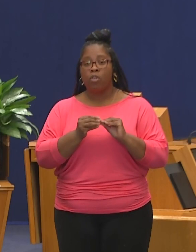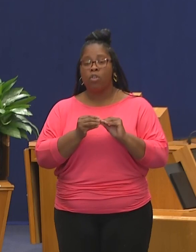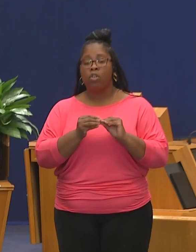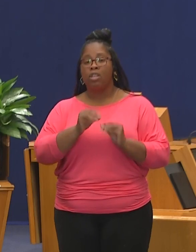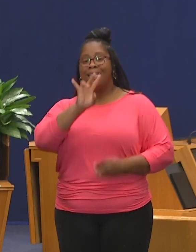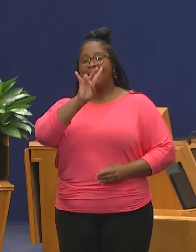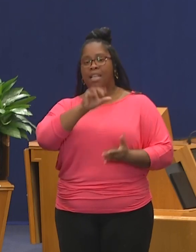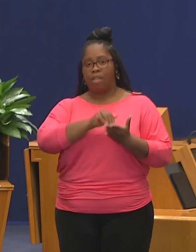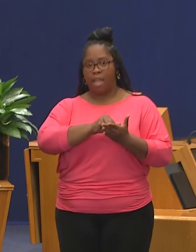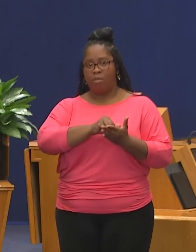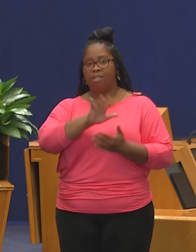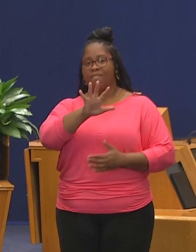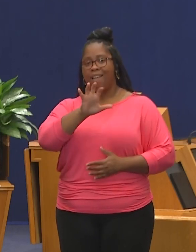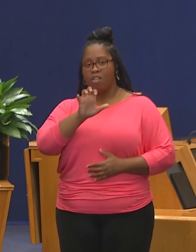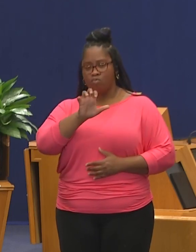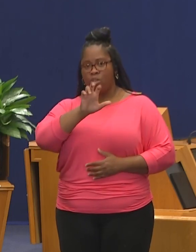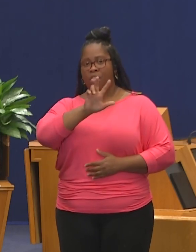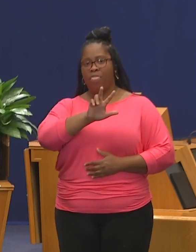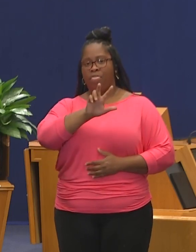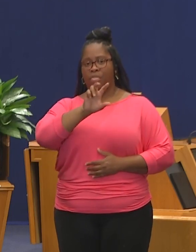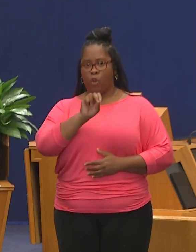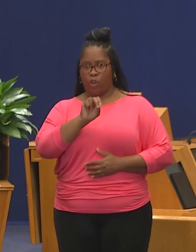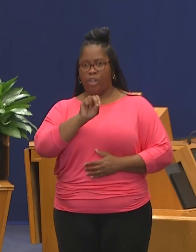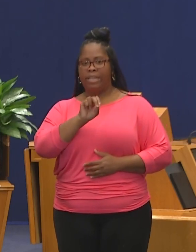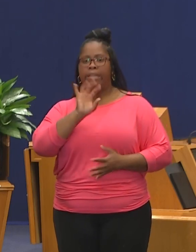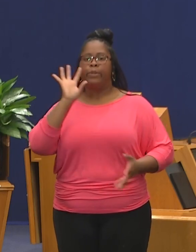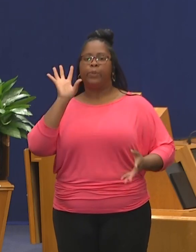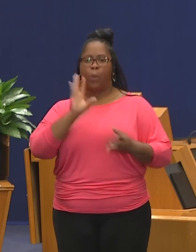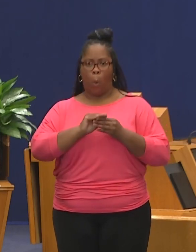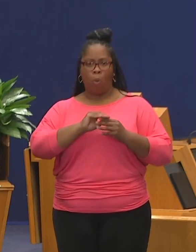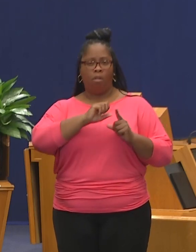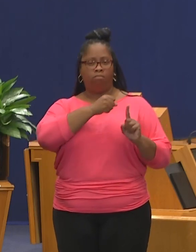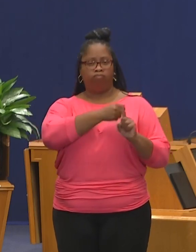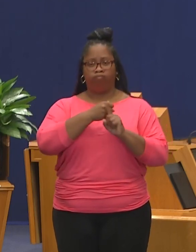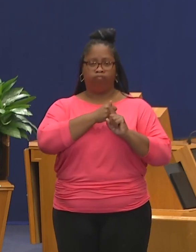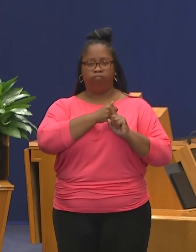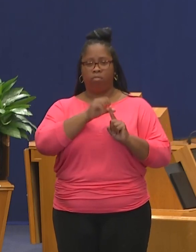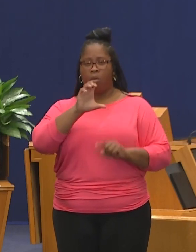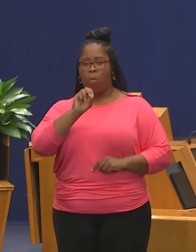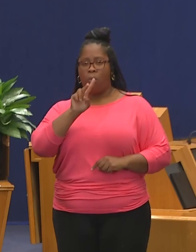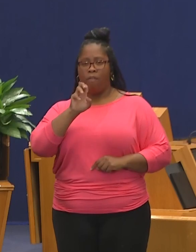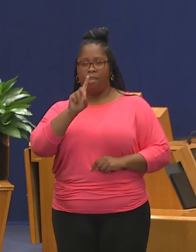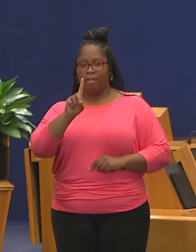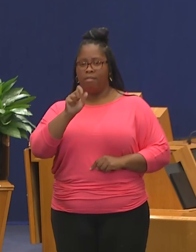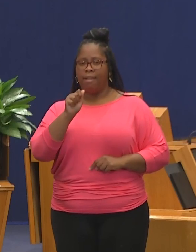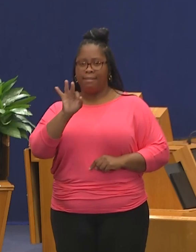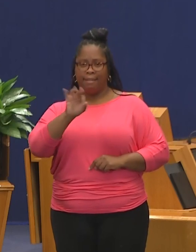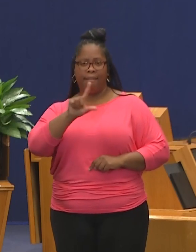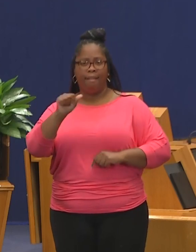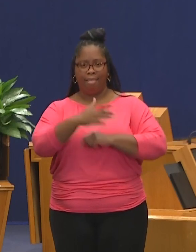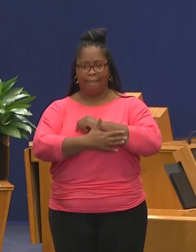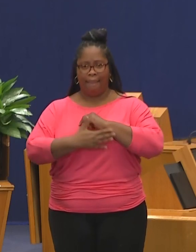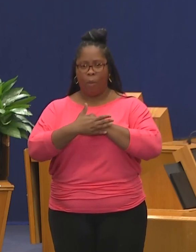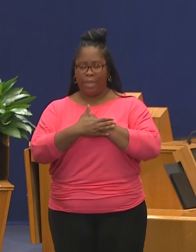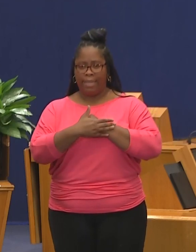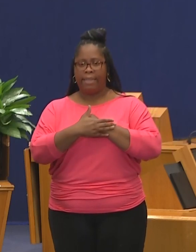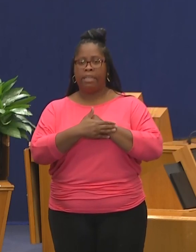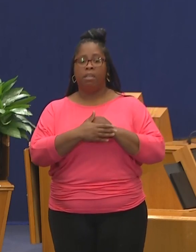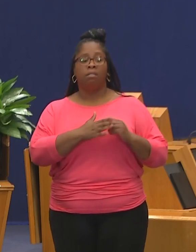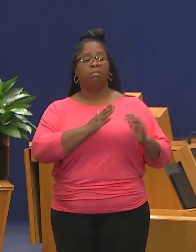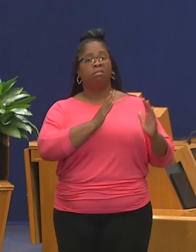BRINGS US TO 7,530 TOTAL CASES